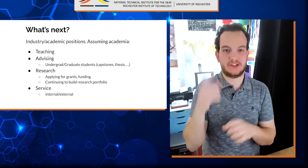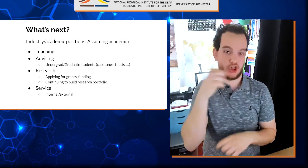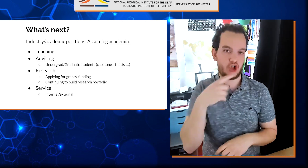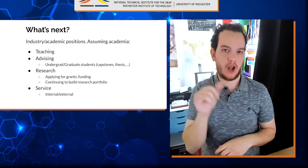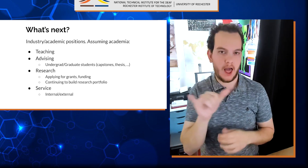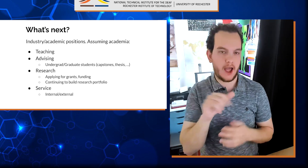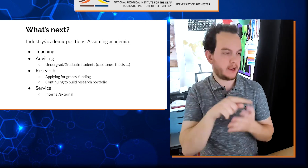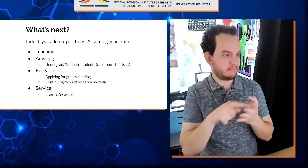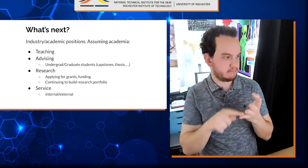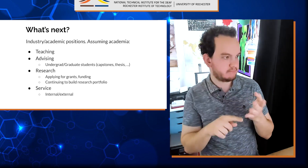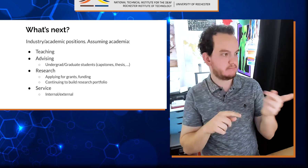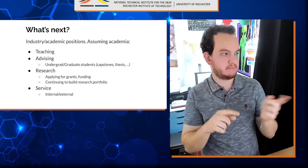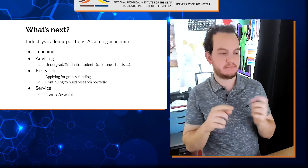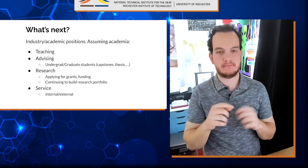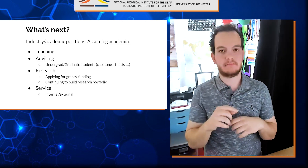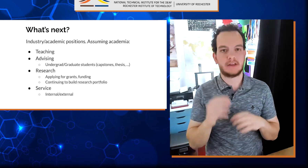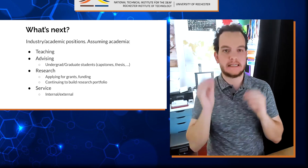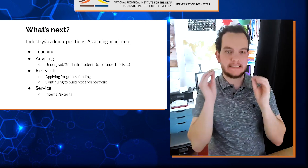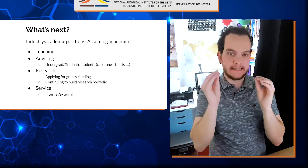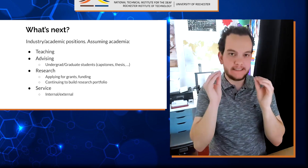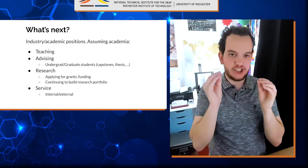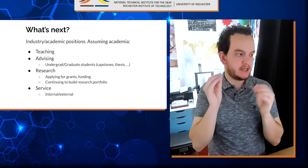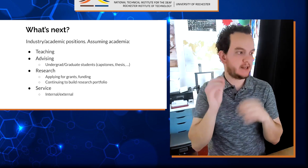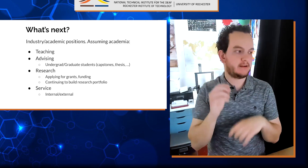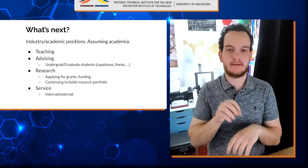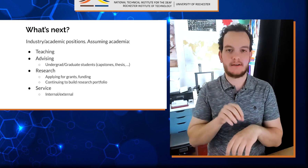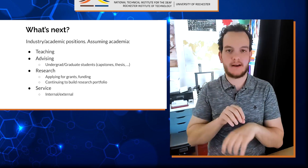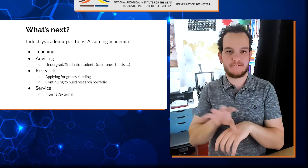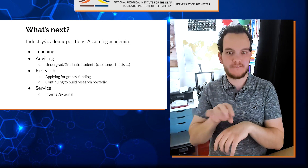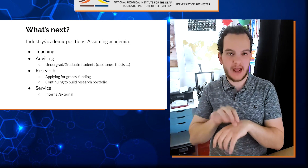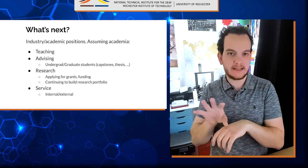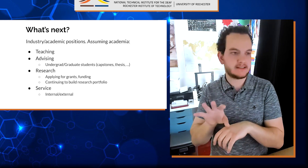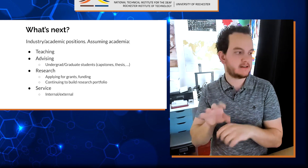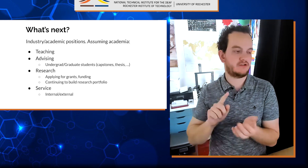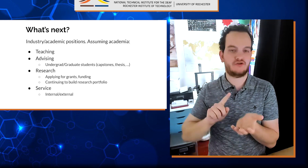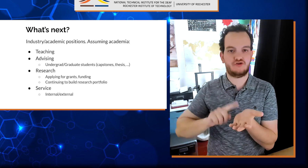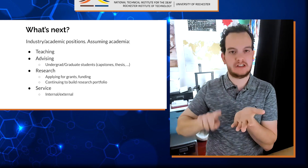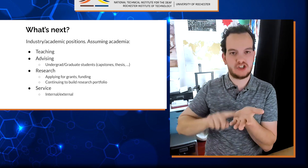the main activities that I plan to do. In academia, the main activities